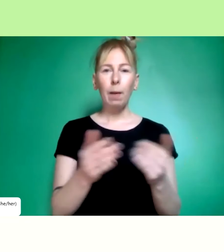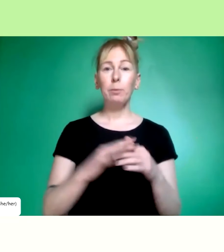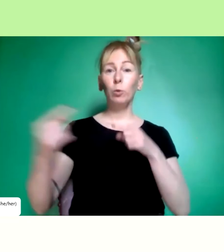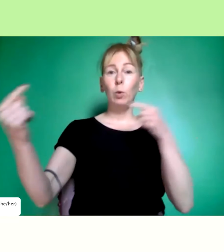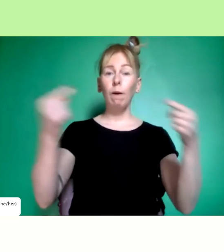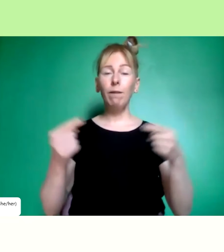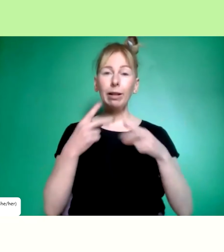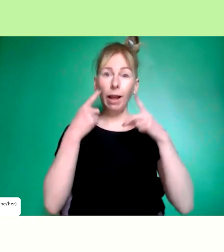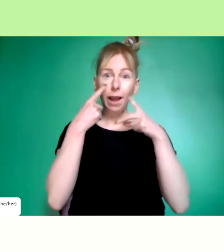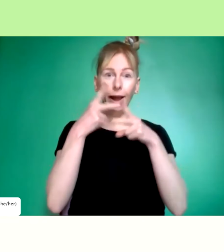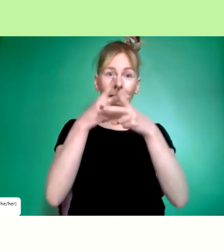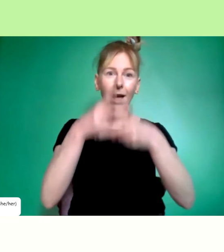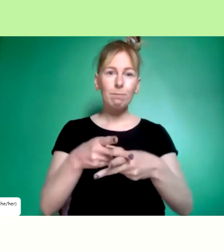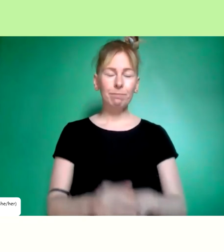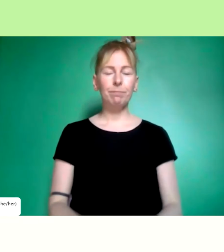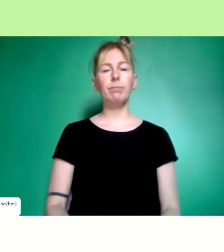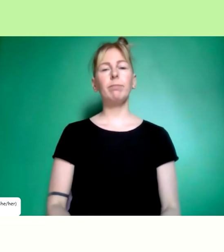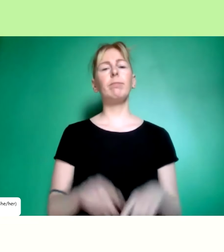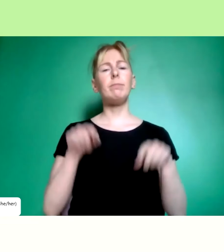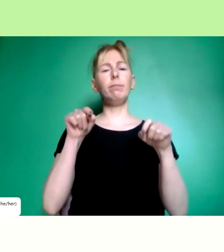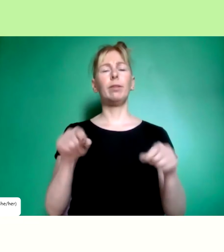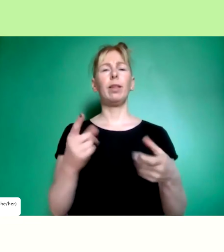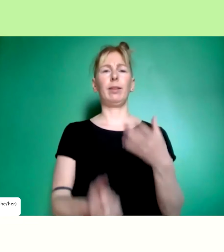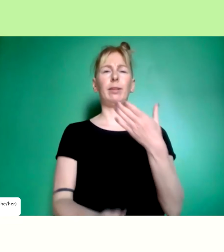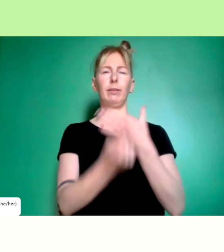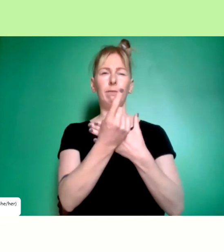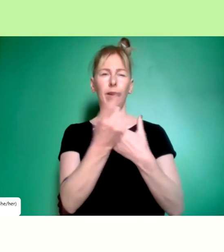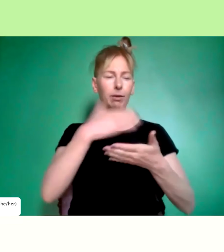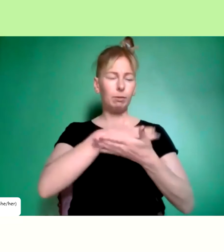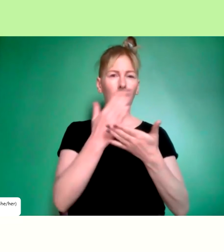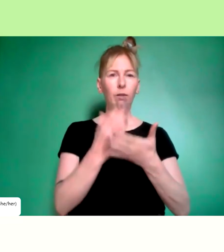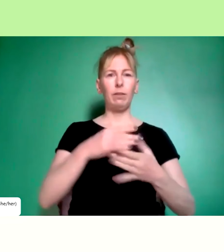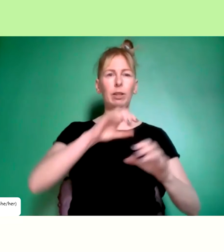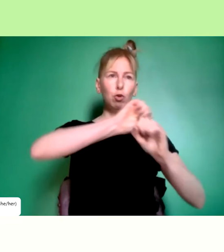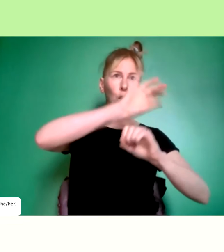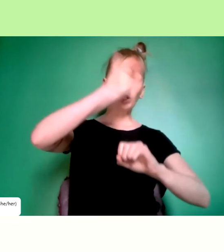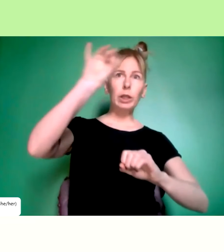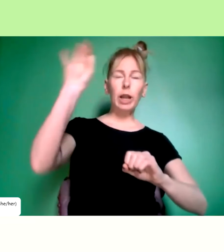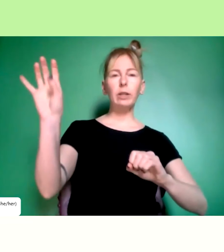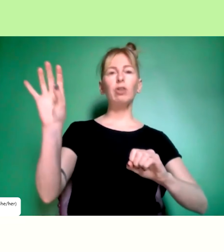This event is part of the Constellations ° Assemblies programme that is curated by UP